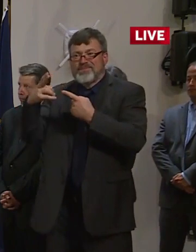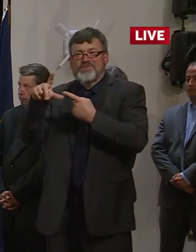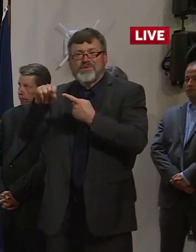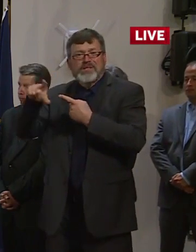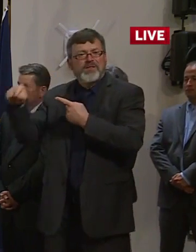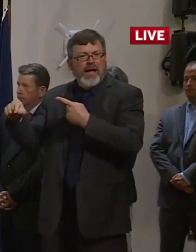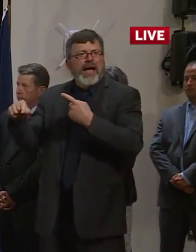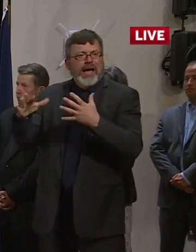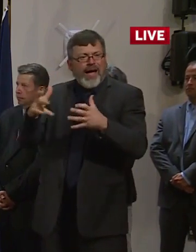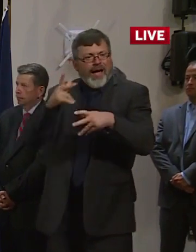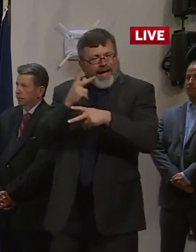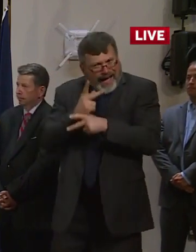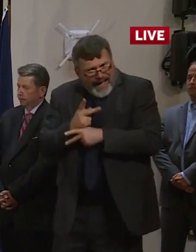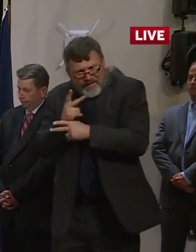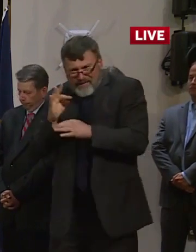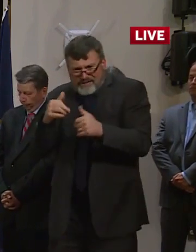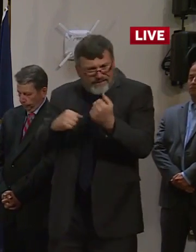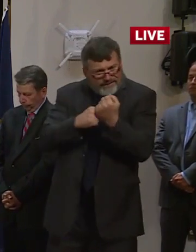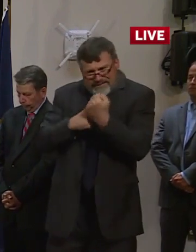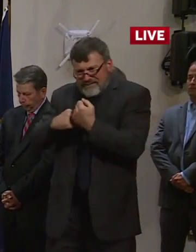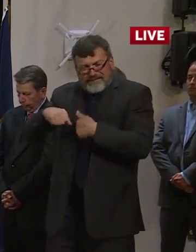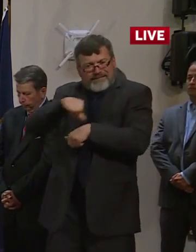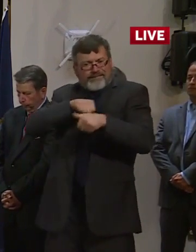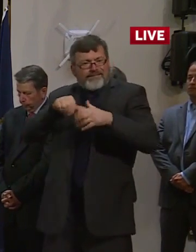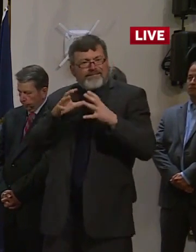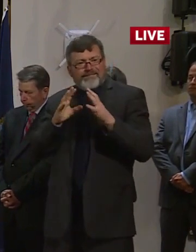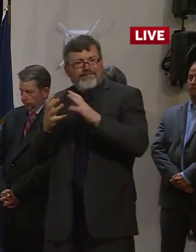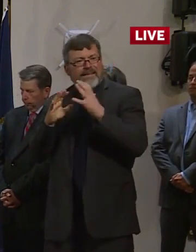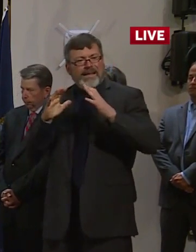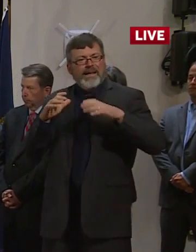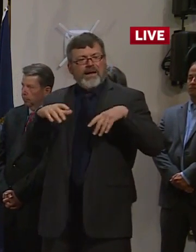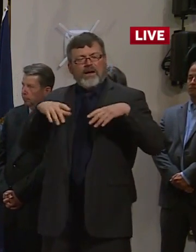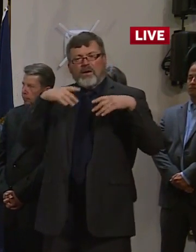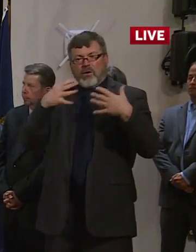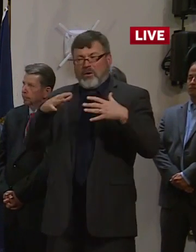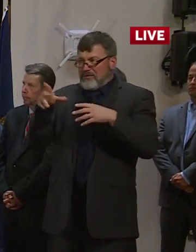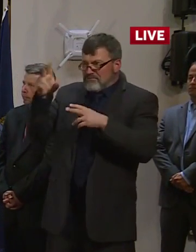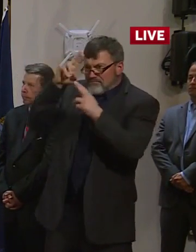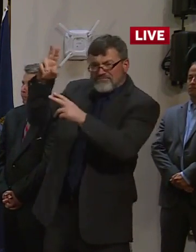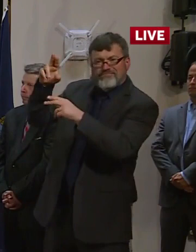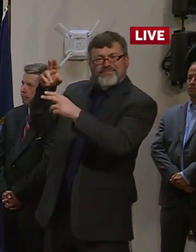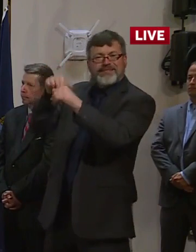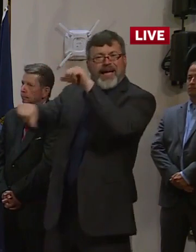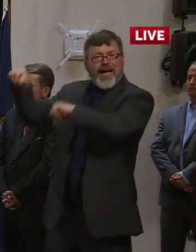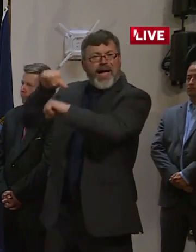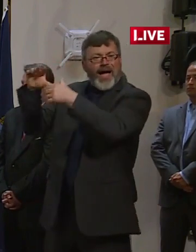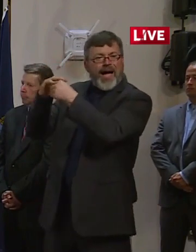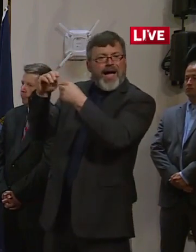VERMONTERS MET THIS DIFFICTUL MOMENT FROM THE VERY START. YOU CARED FOR ONE ANOERTH.